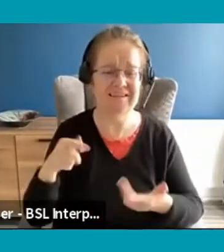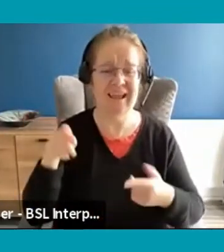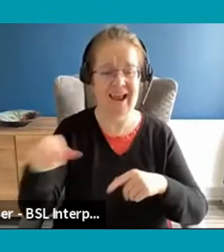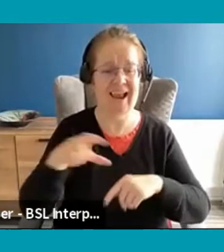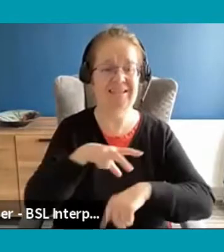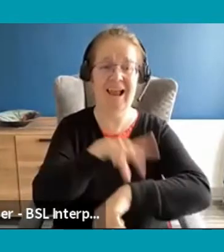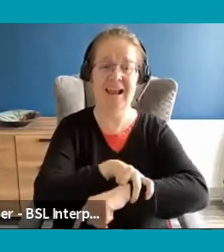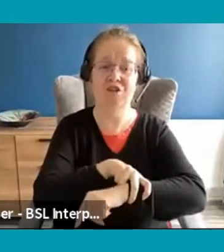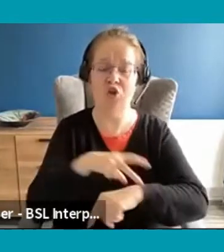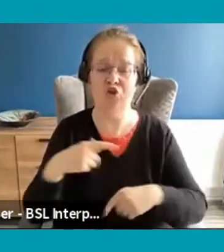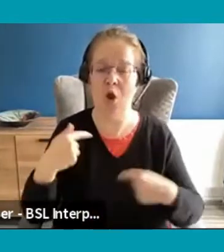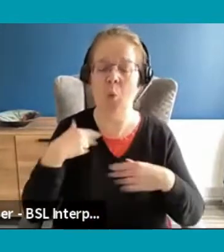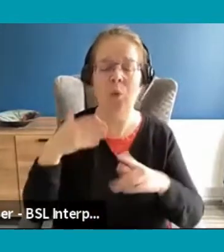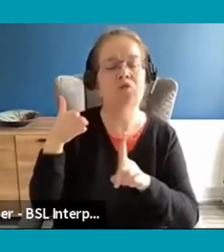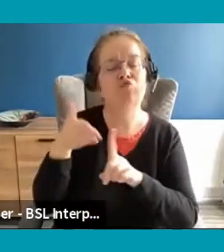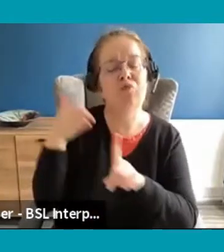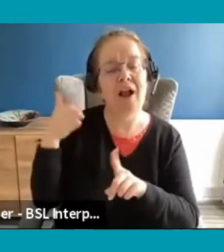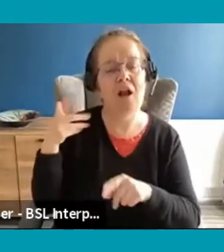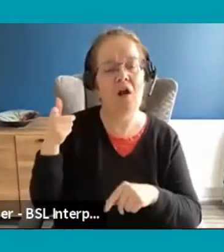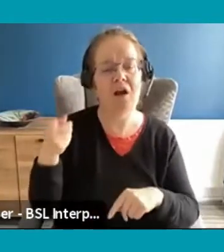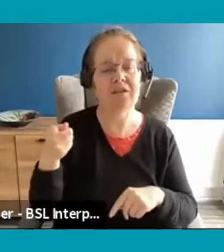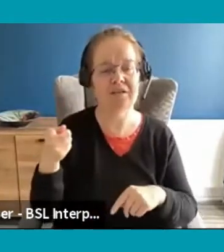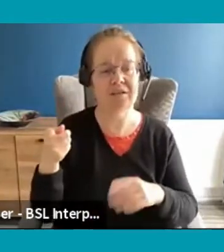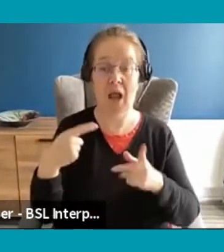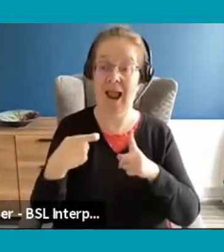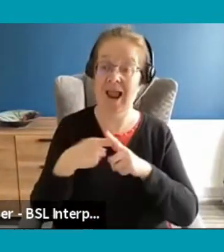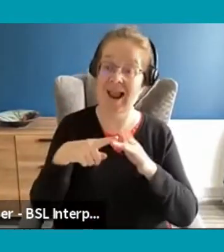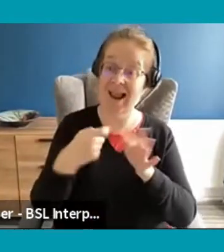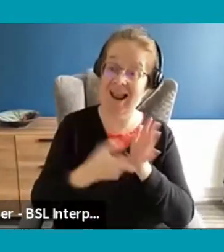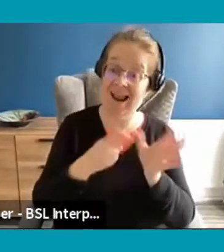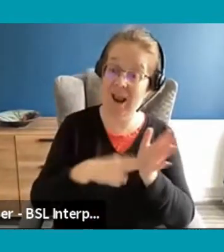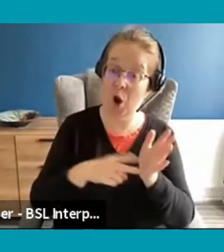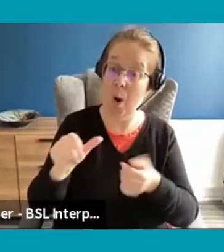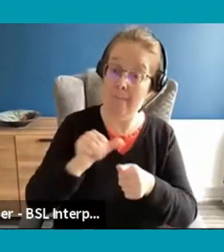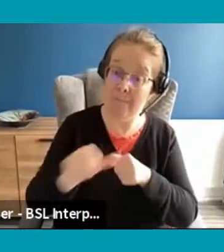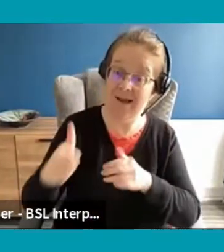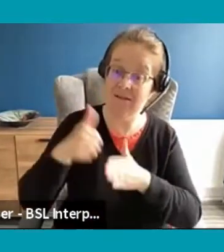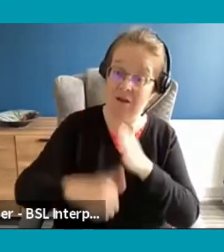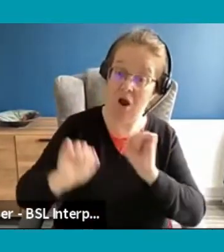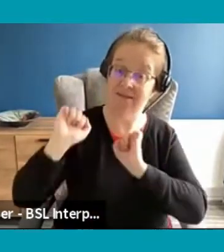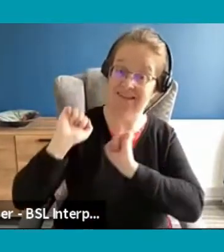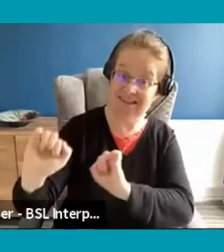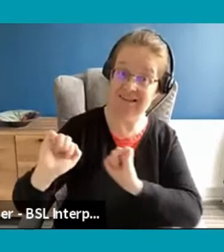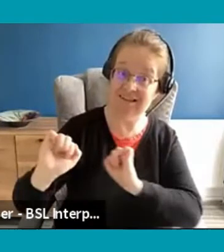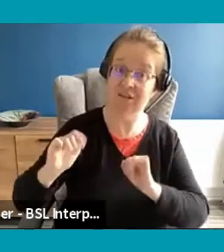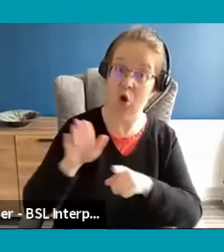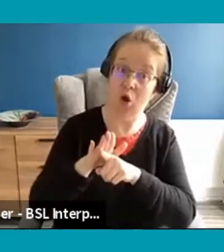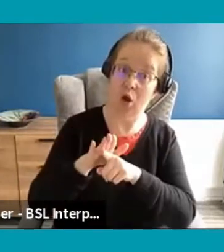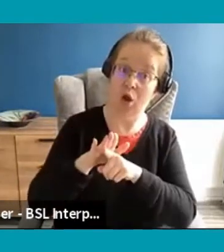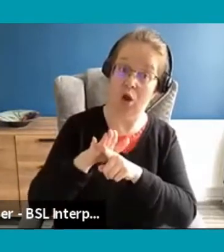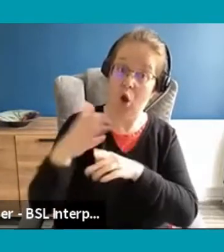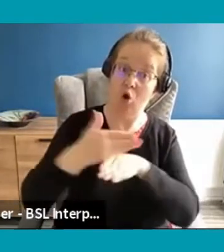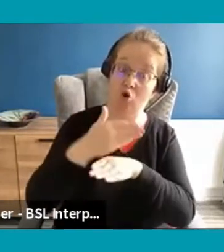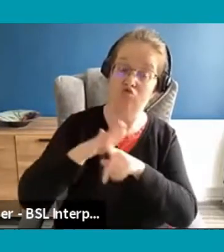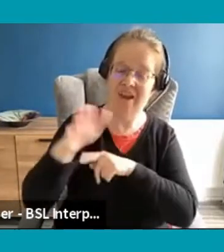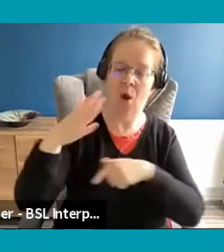we recognized that in order for Kieran to have the best start to his career, we needed. Take it step by step and it's worked brilliantly and